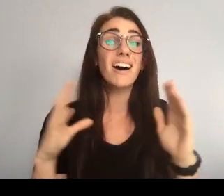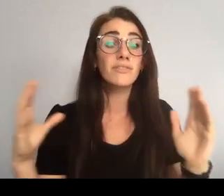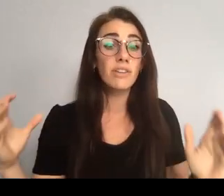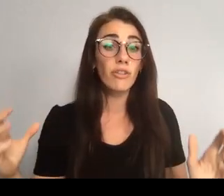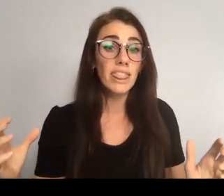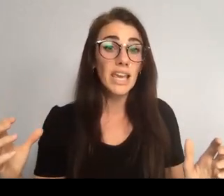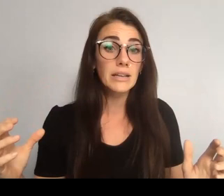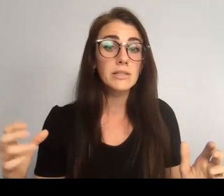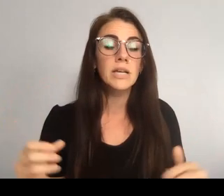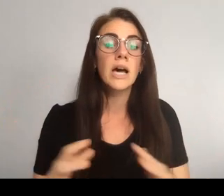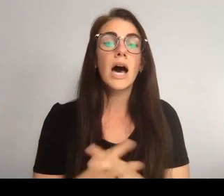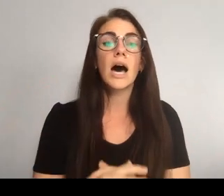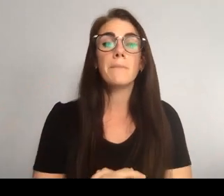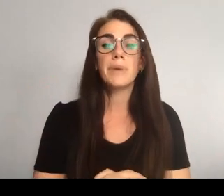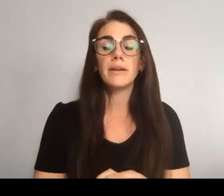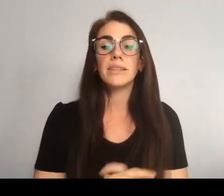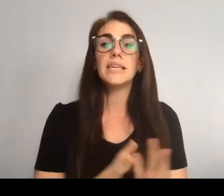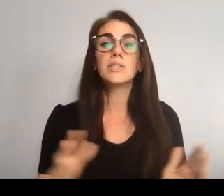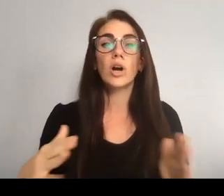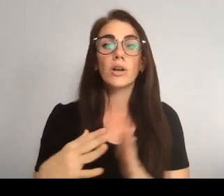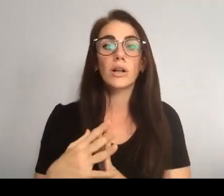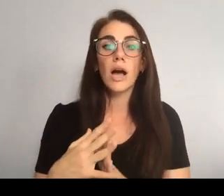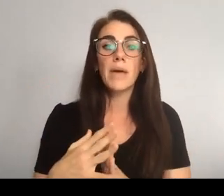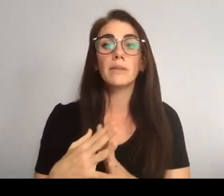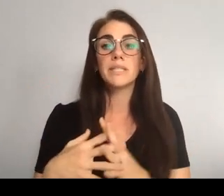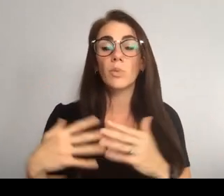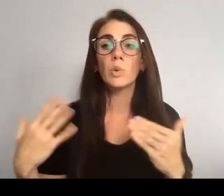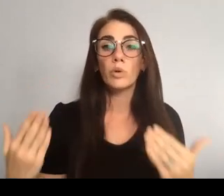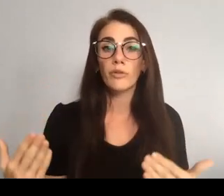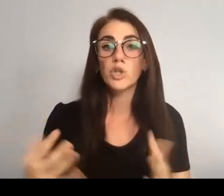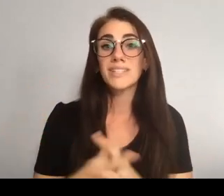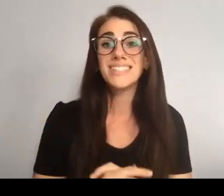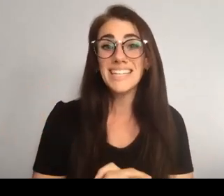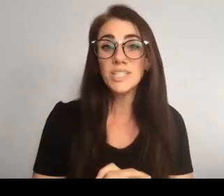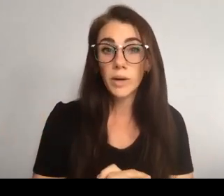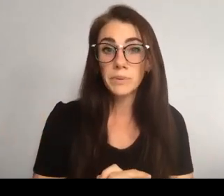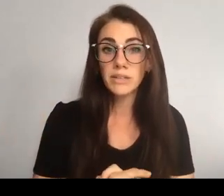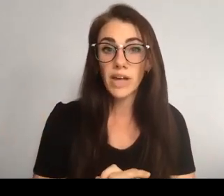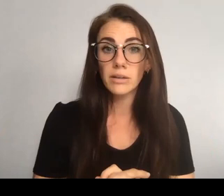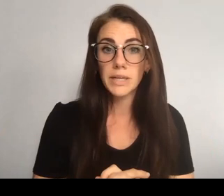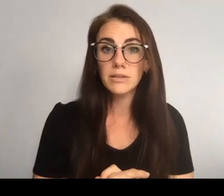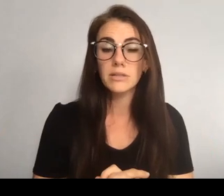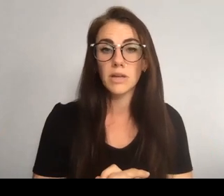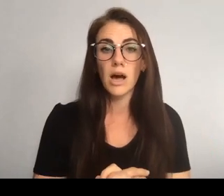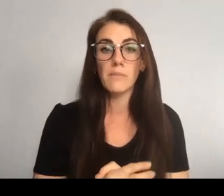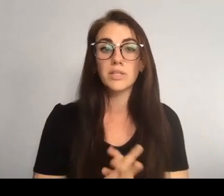of different things but these are elements that we refer to as the descriptive elements.